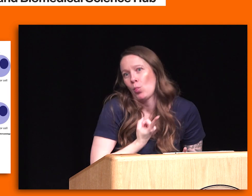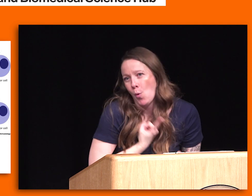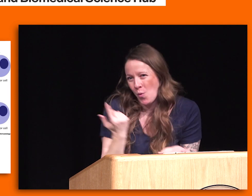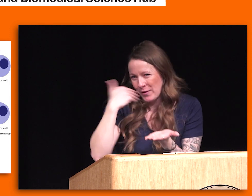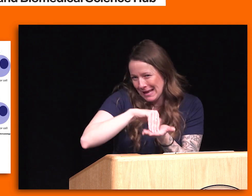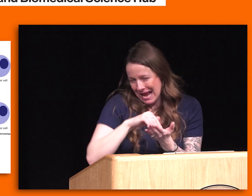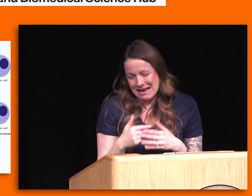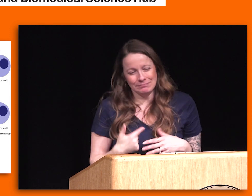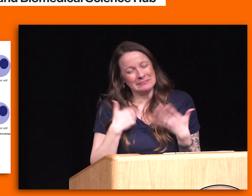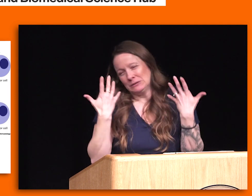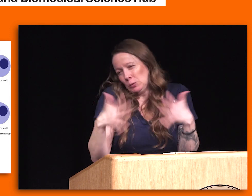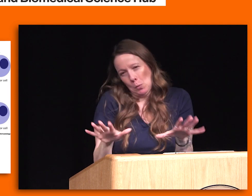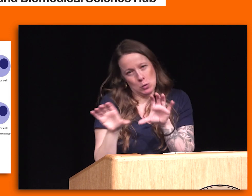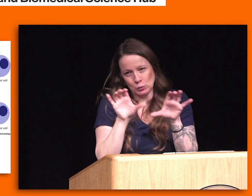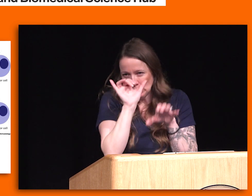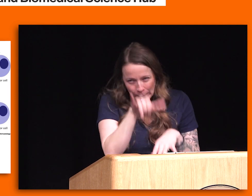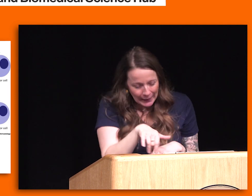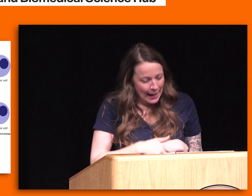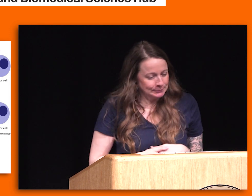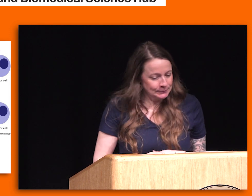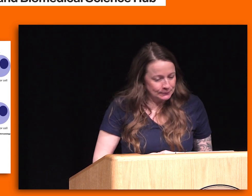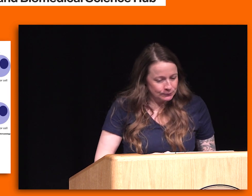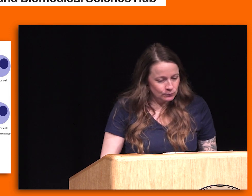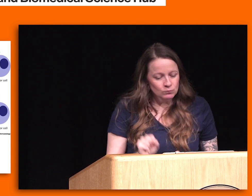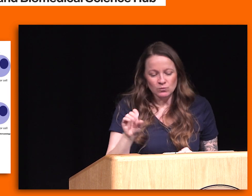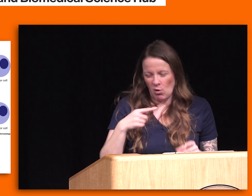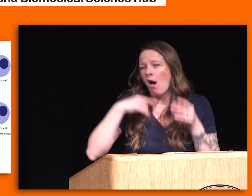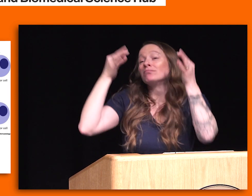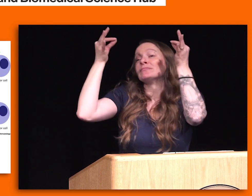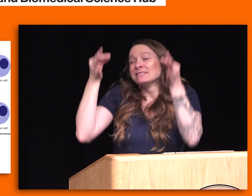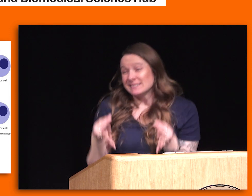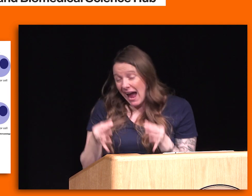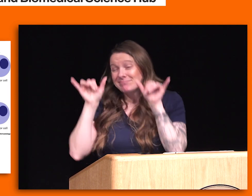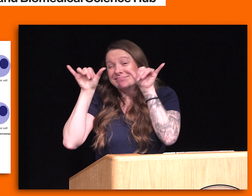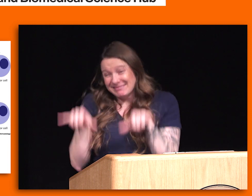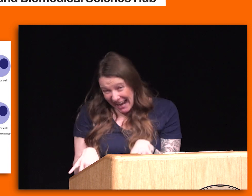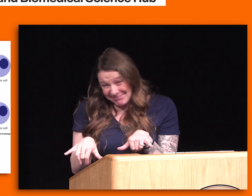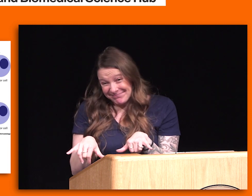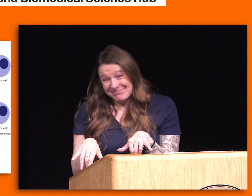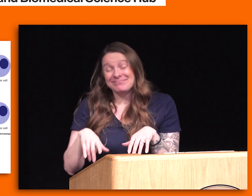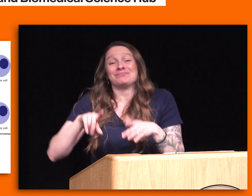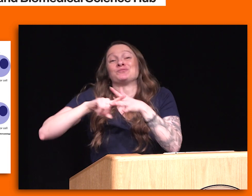At the University of Virginia, I would have been the only Deaf person in a PhD program again, and I really didn't want that.